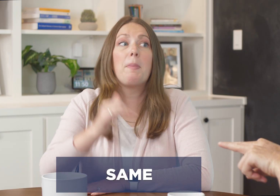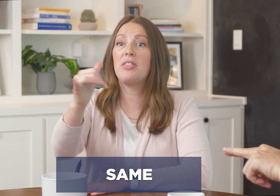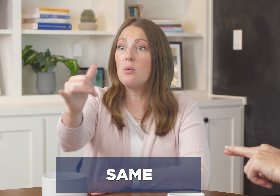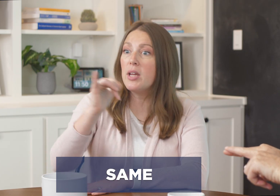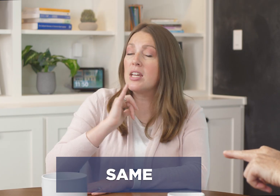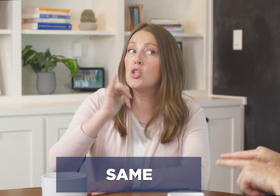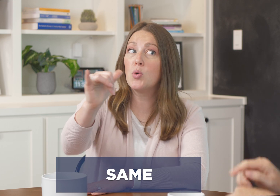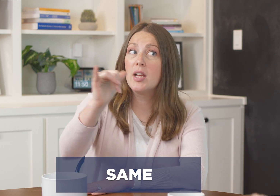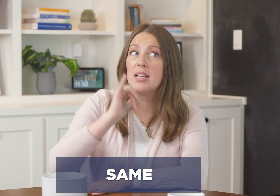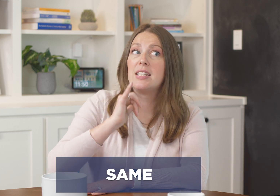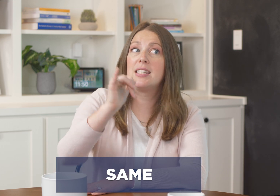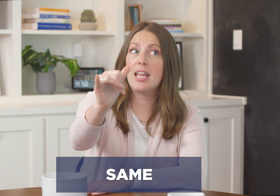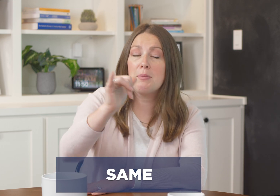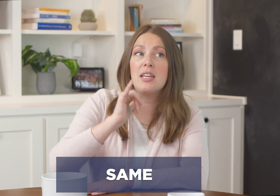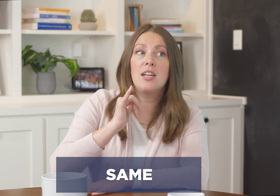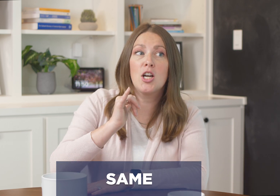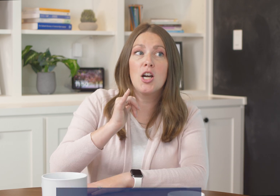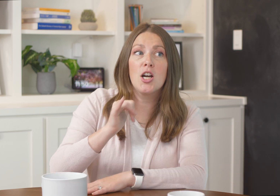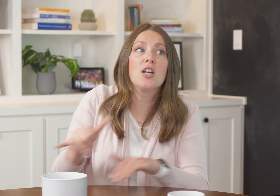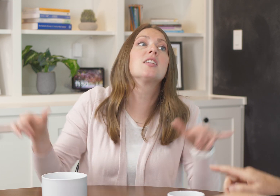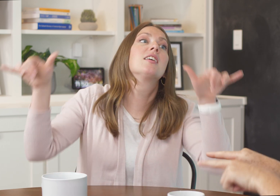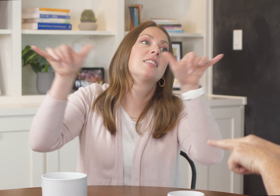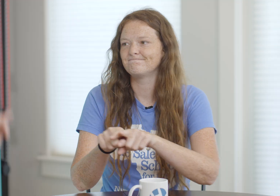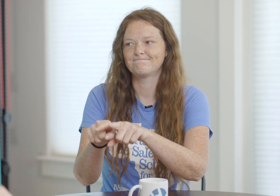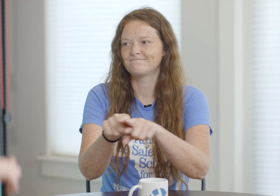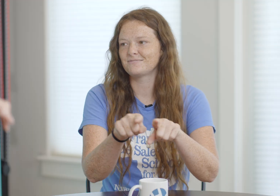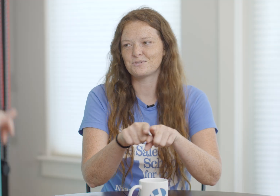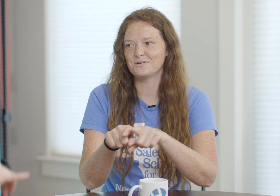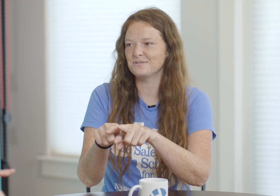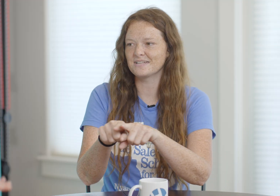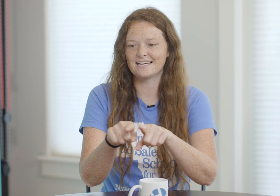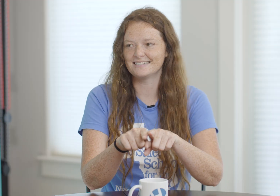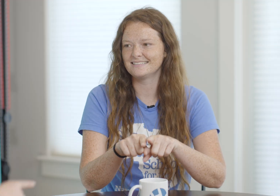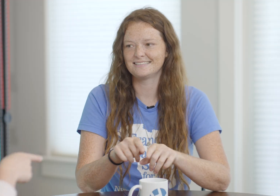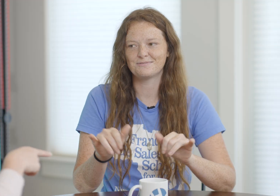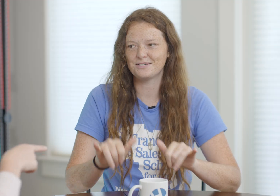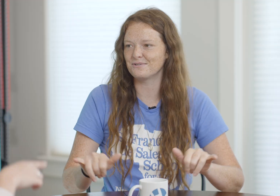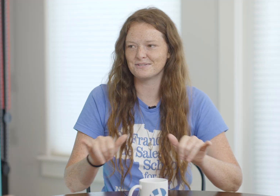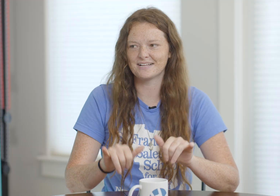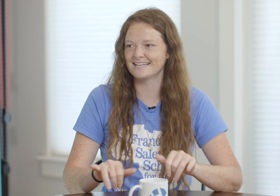But then we can do same here, same old, same old. So we don't do that.